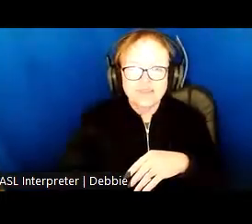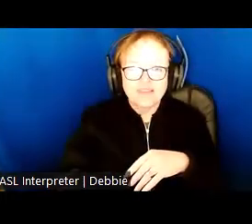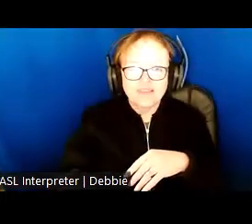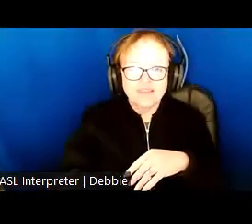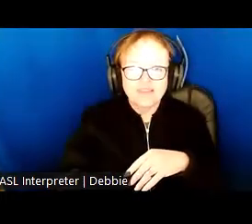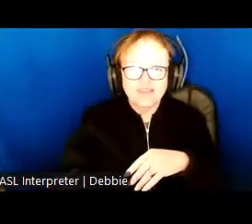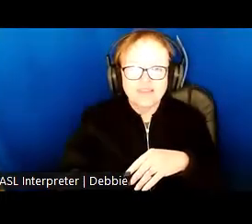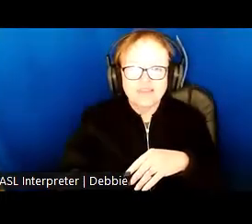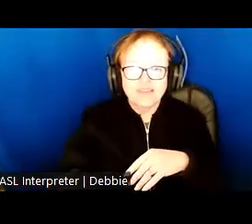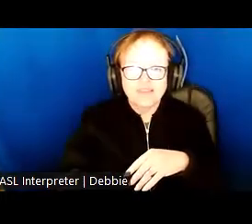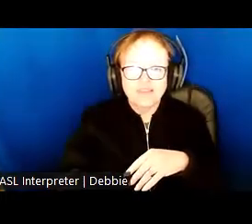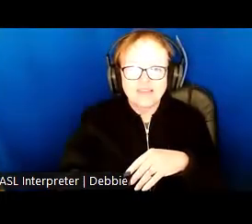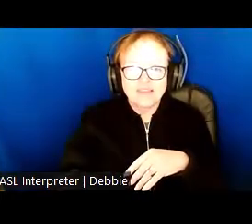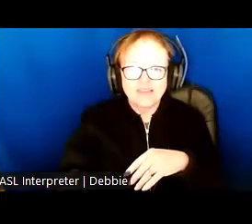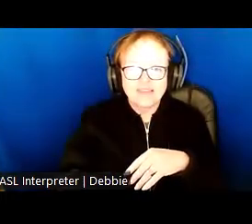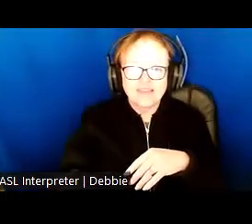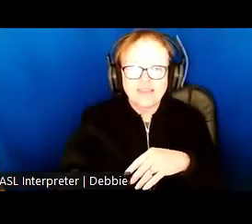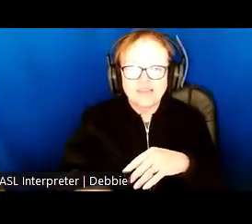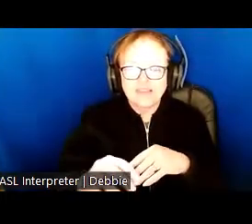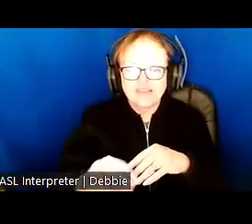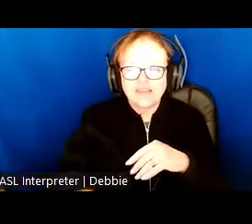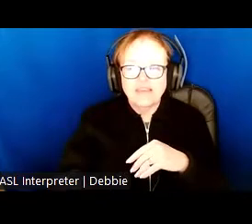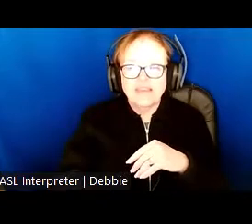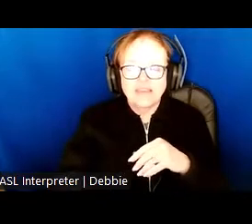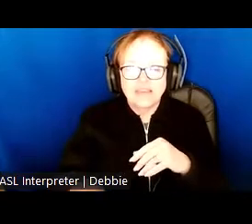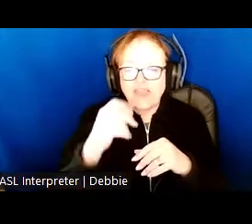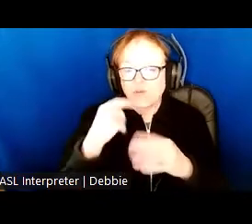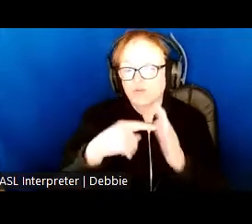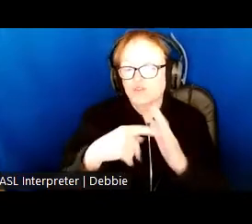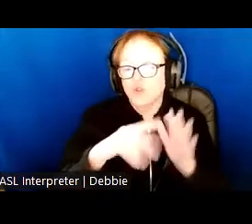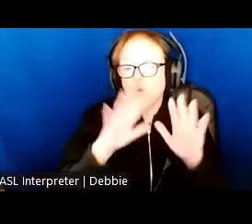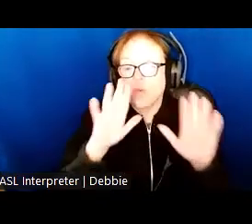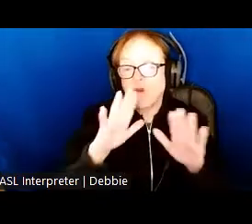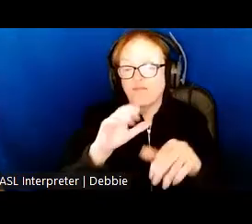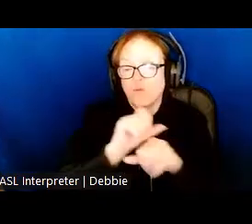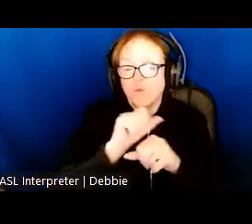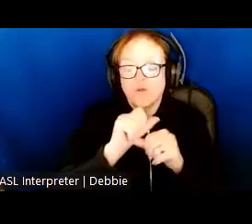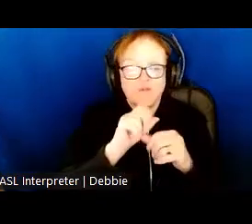providing stellar assistance to New Jersey’s artists. We could not ask for a better partner